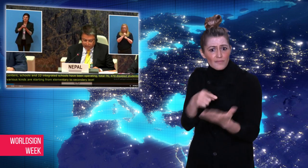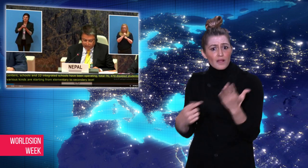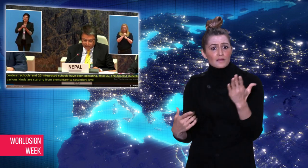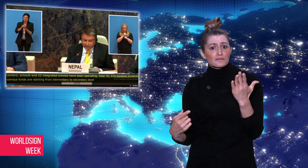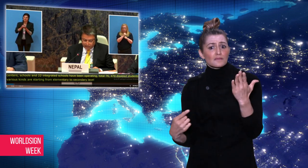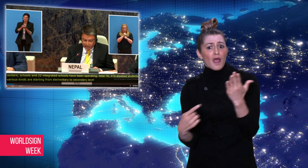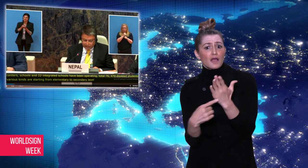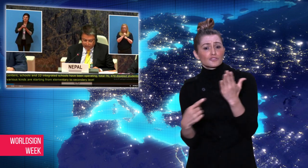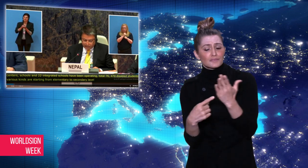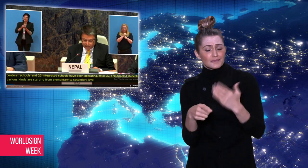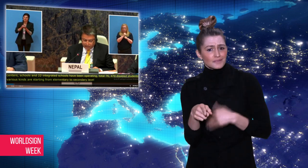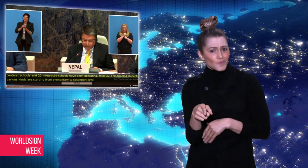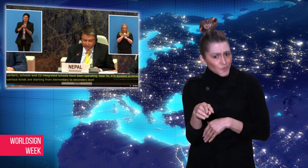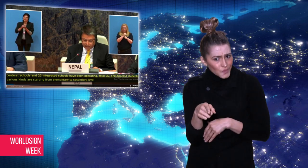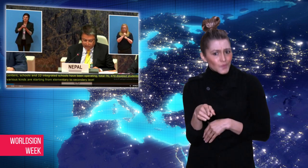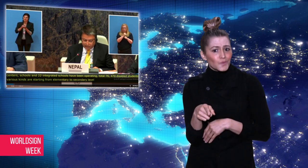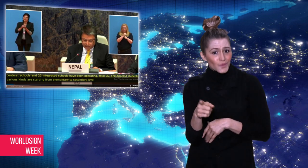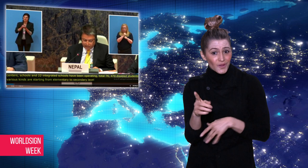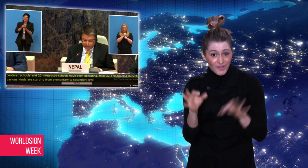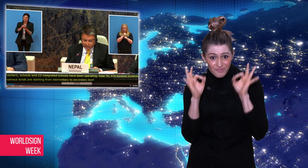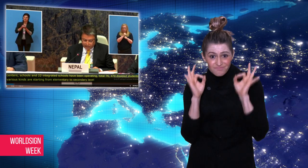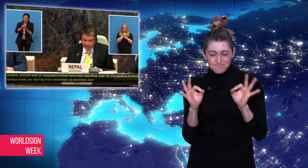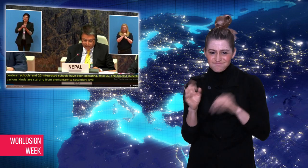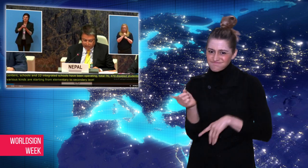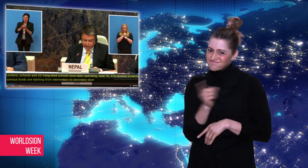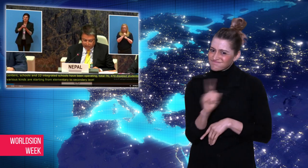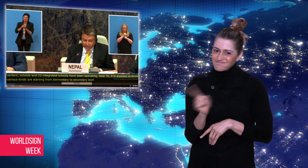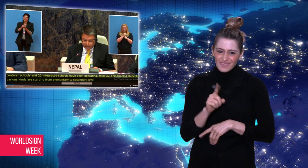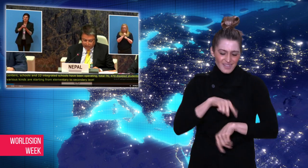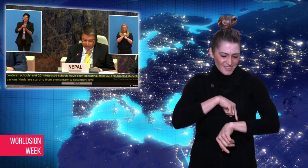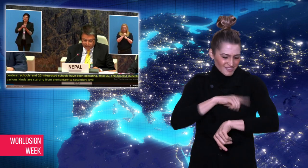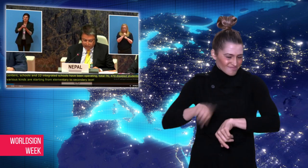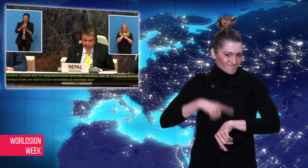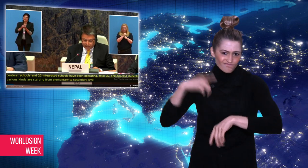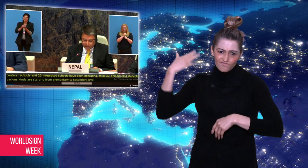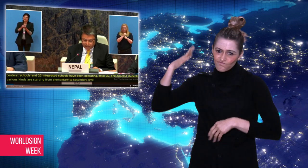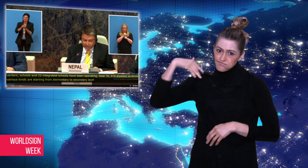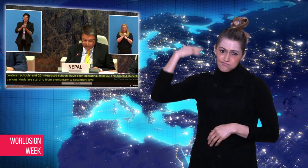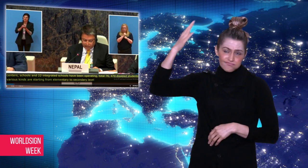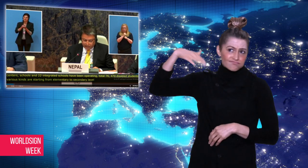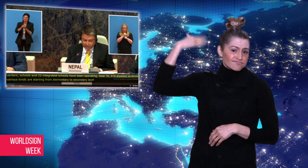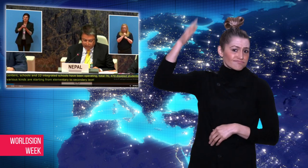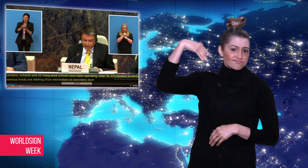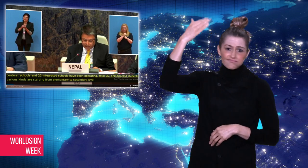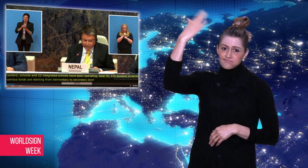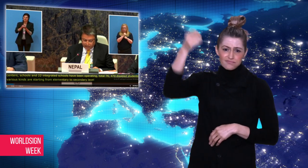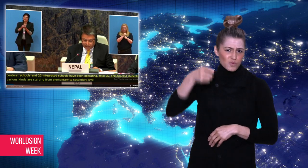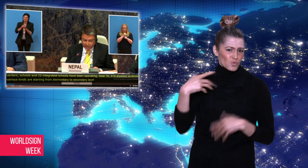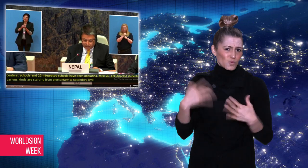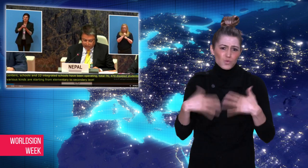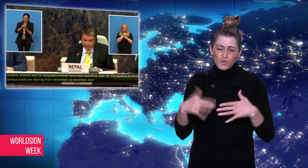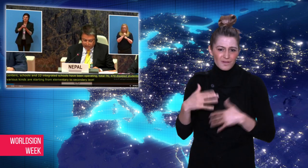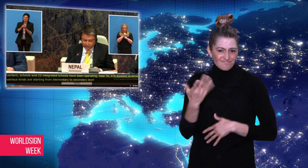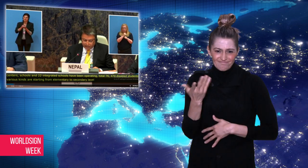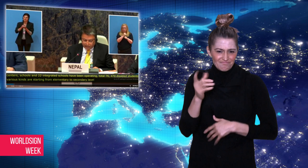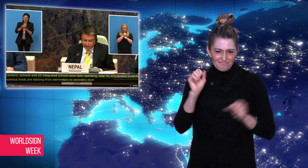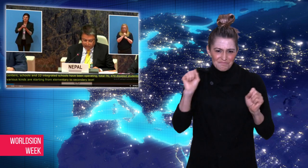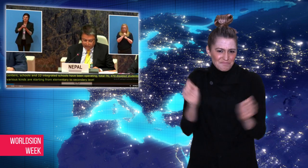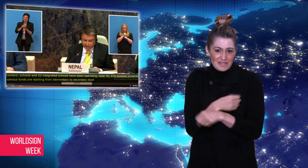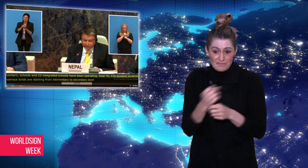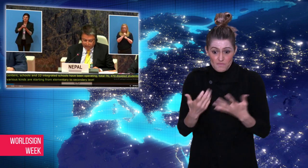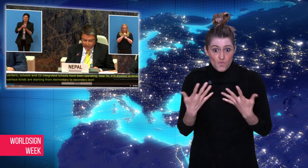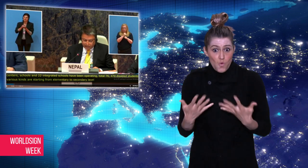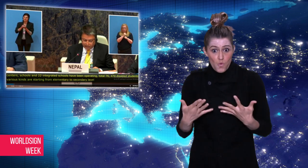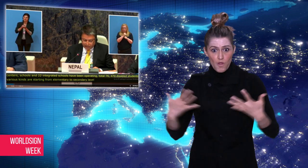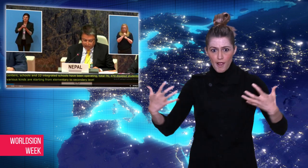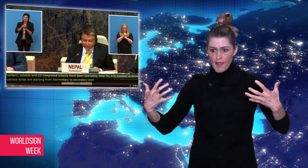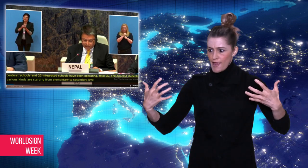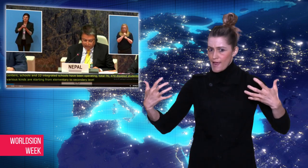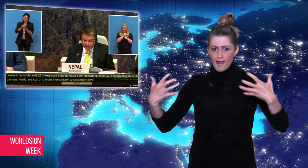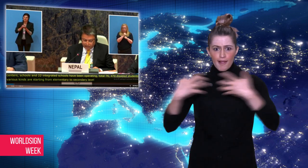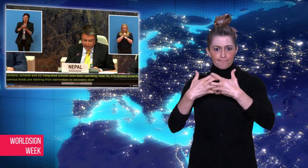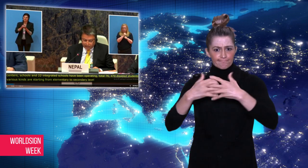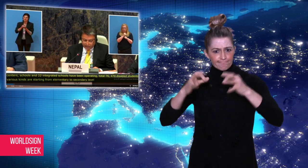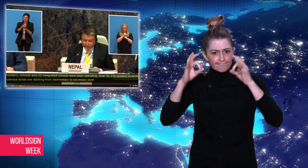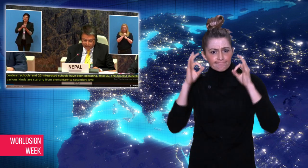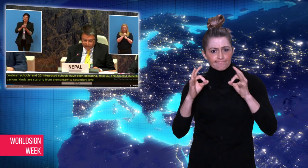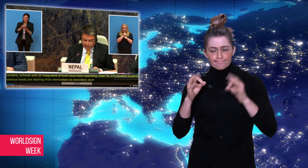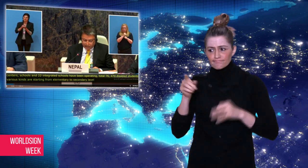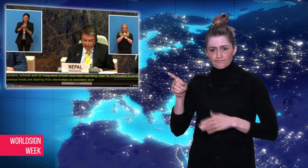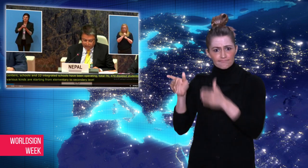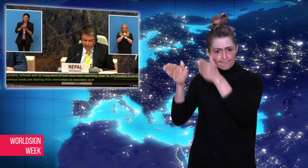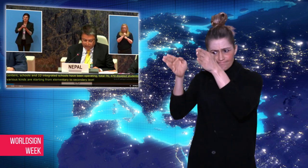still has a long way to go before they can match the